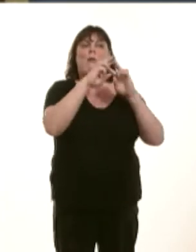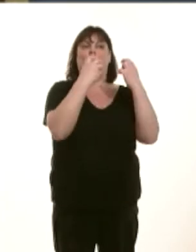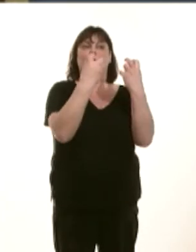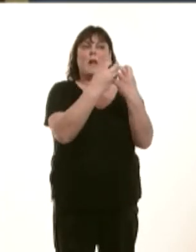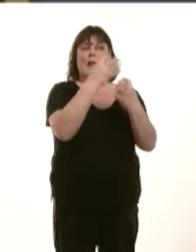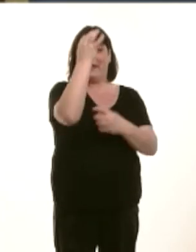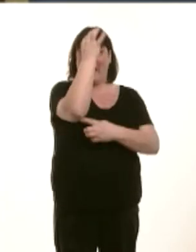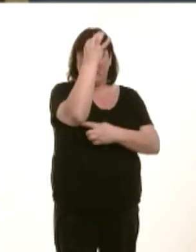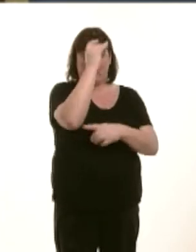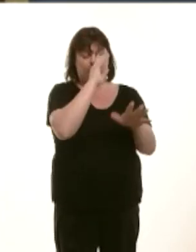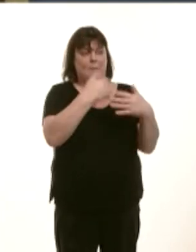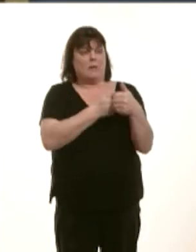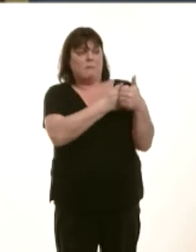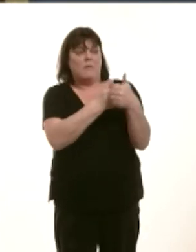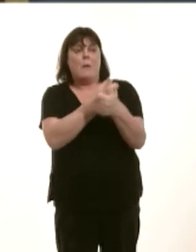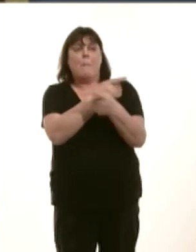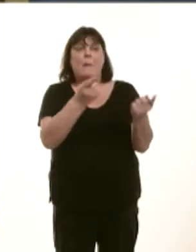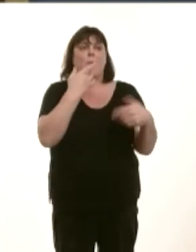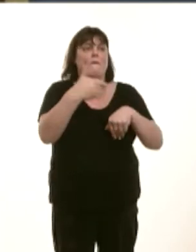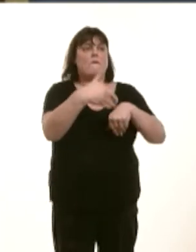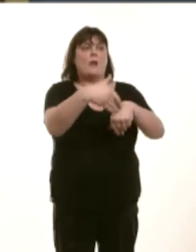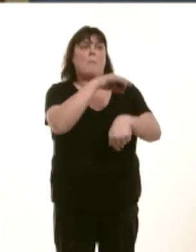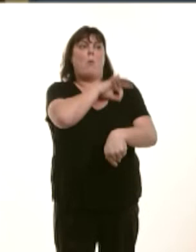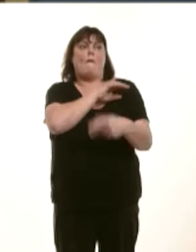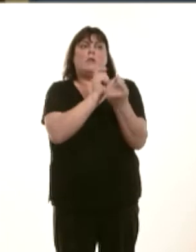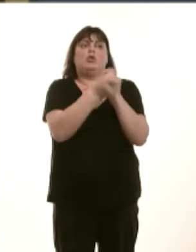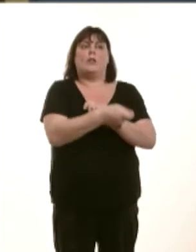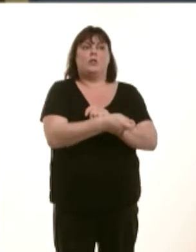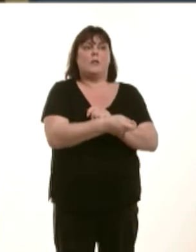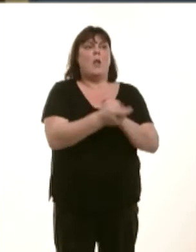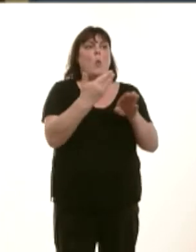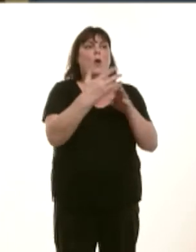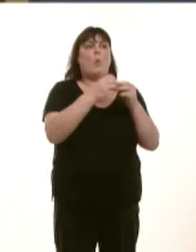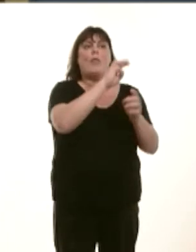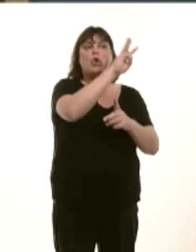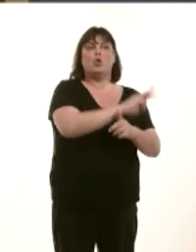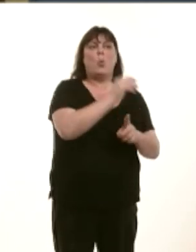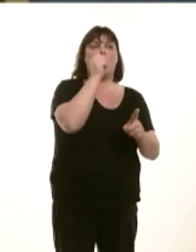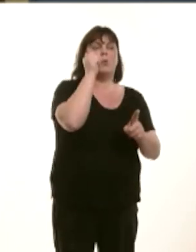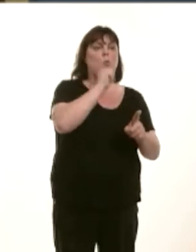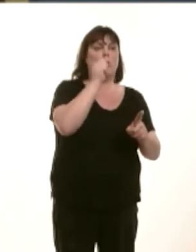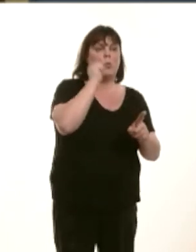those affected by welfare reforms, by working with Dwr Cymru and with the Jobcentre Plus